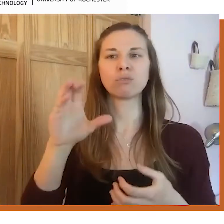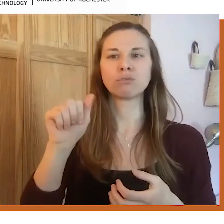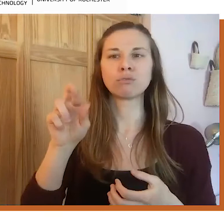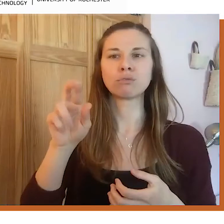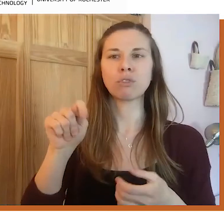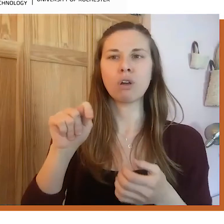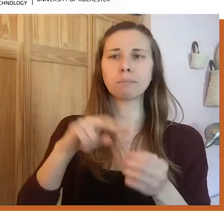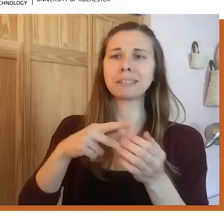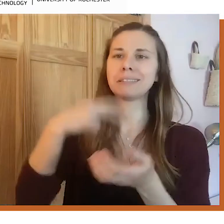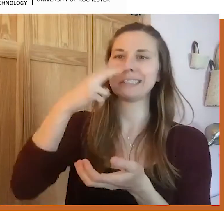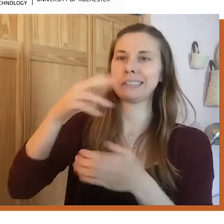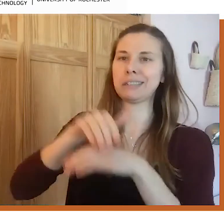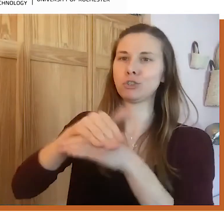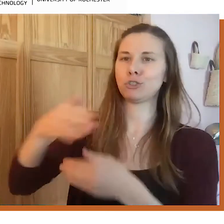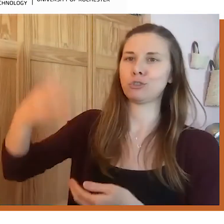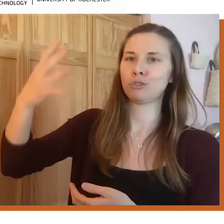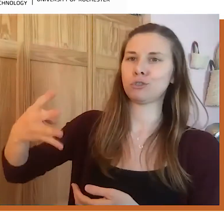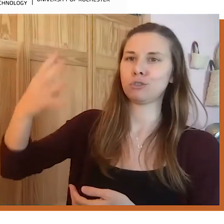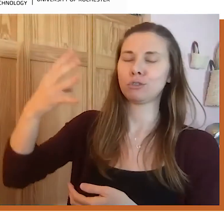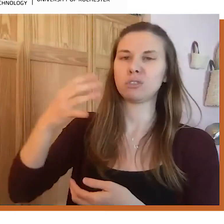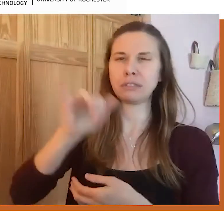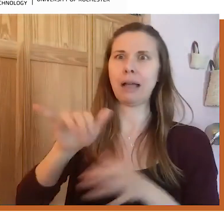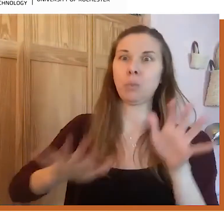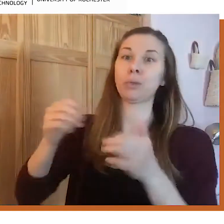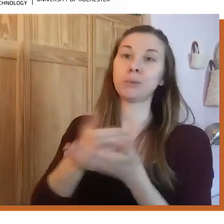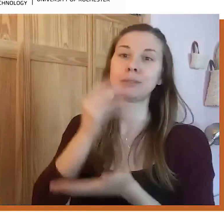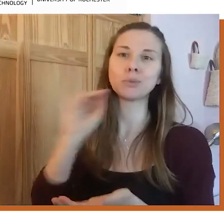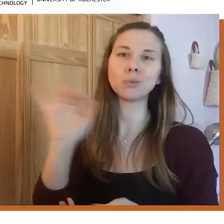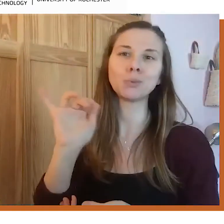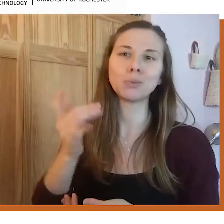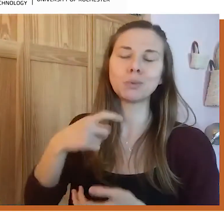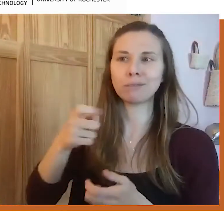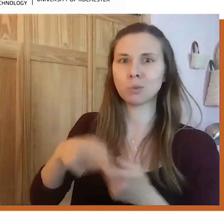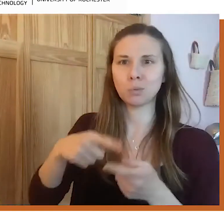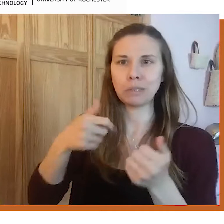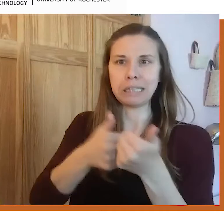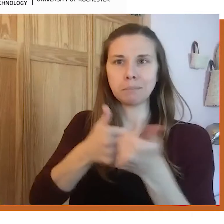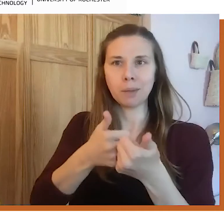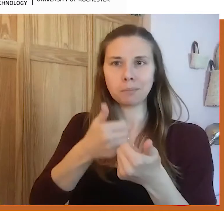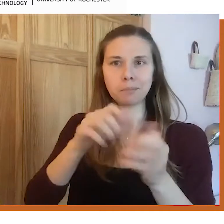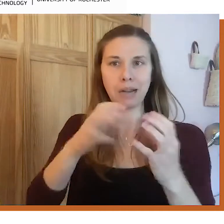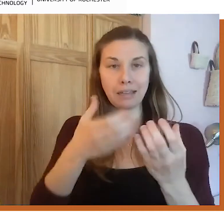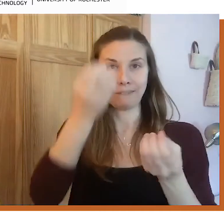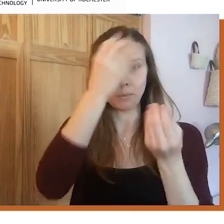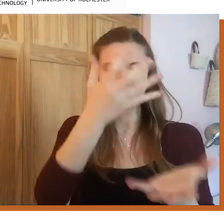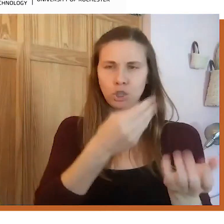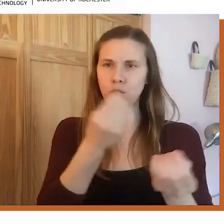working with interpreters. I wanted to have CART instead because it was easier to see the written English, and that was an entirely different experience, too.